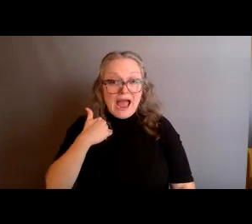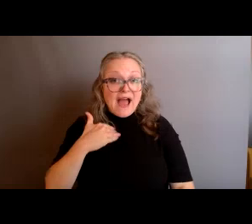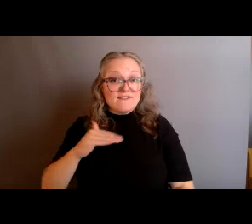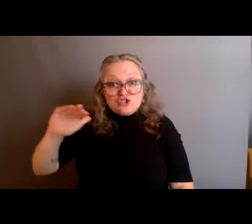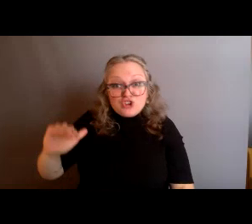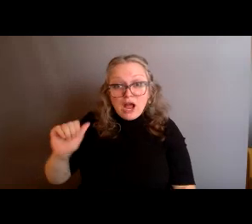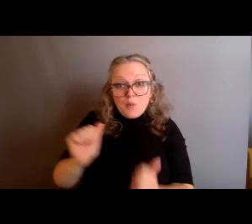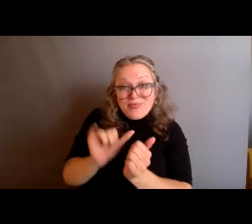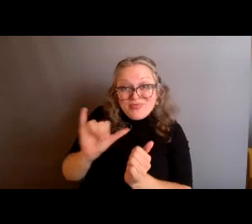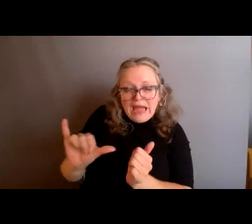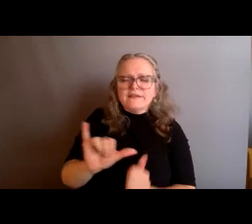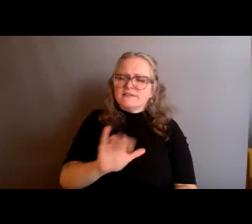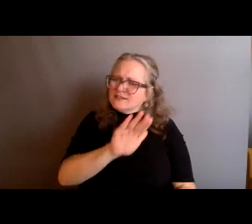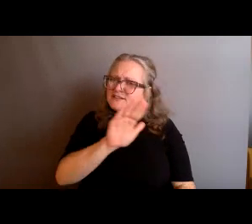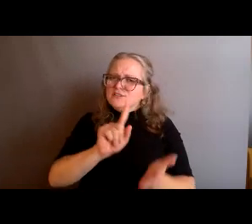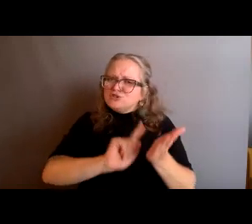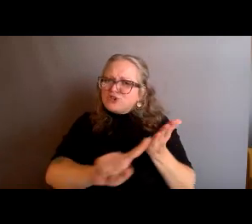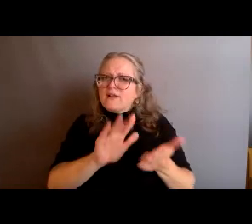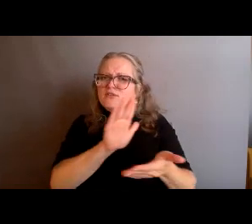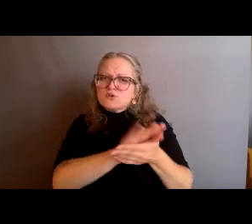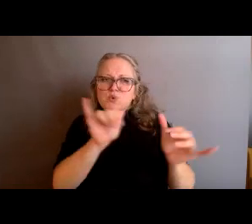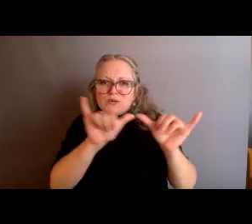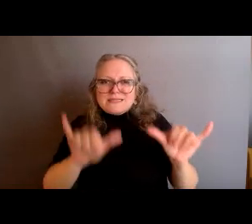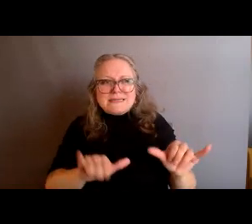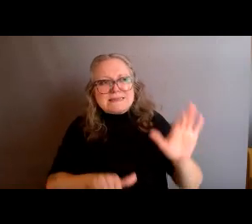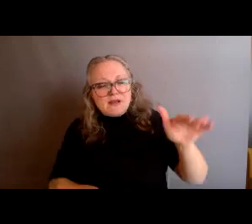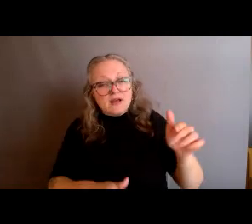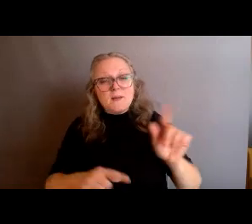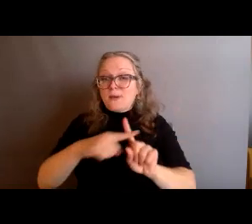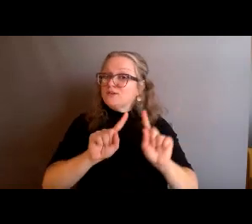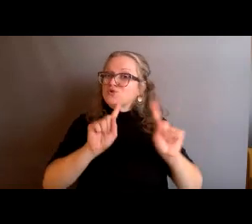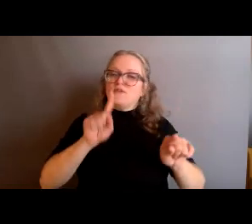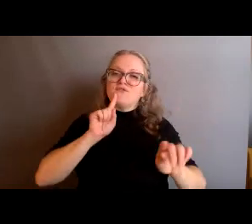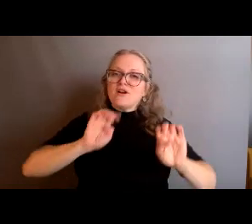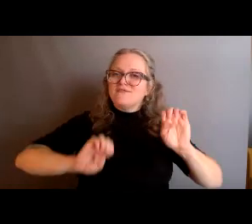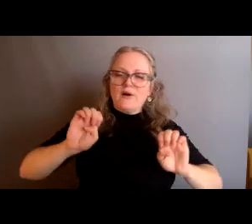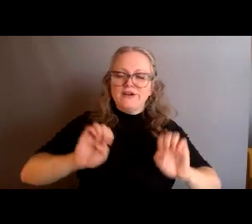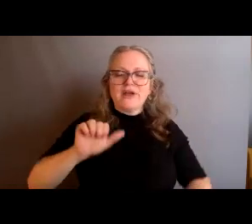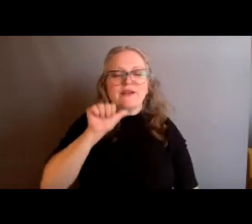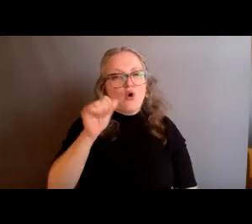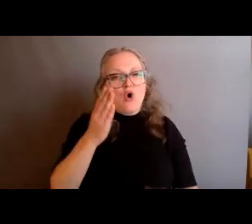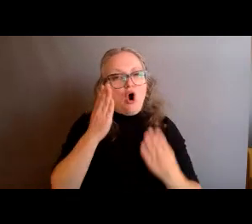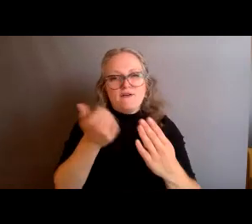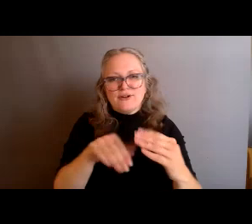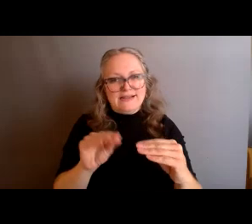into the school system and also get evaluated. I don't do it anymore. But you know from back